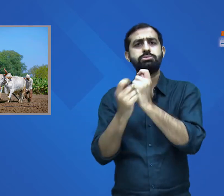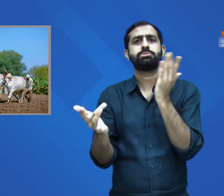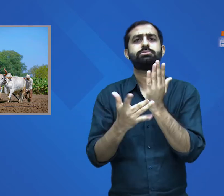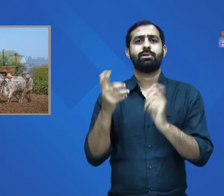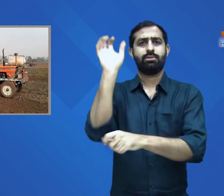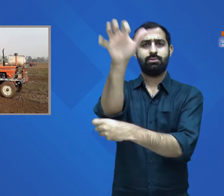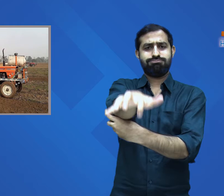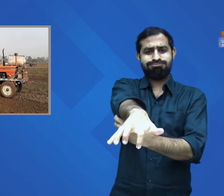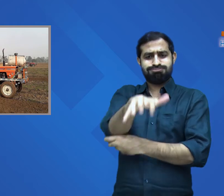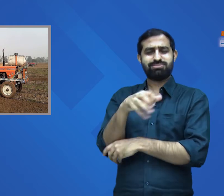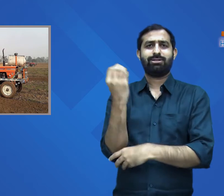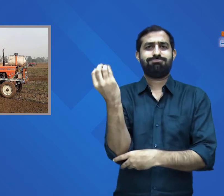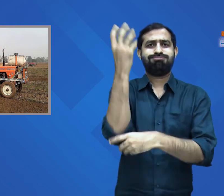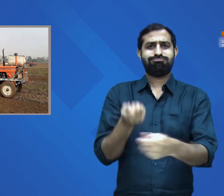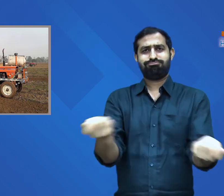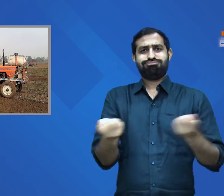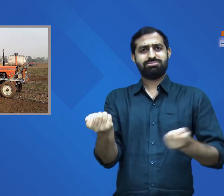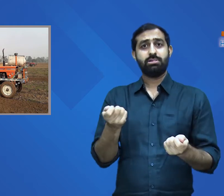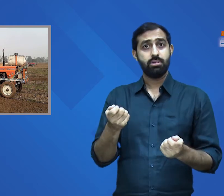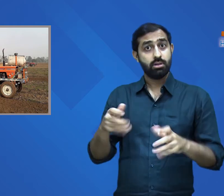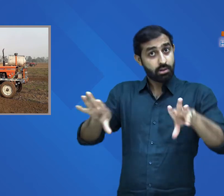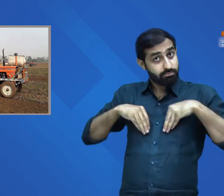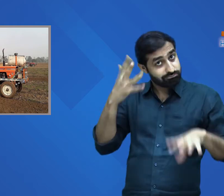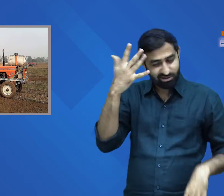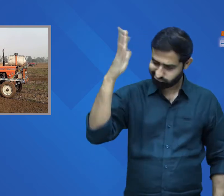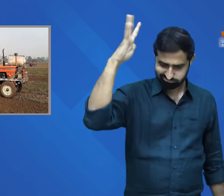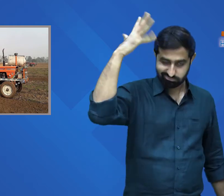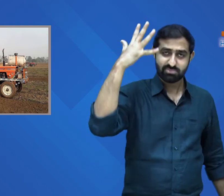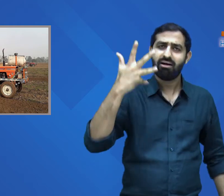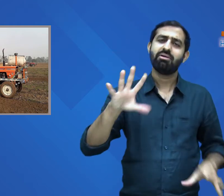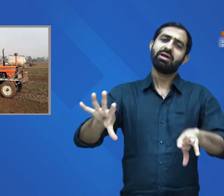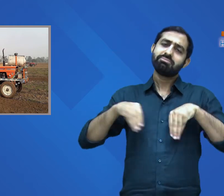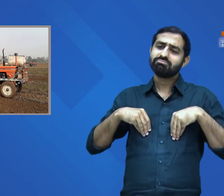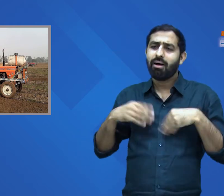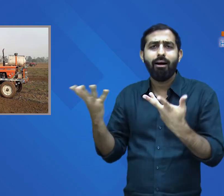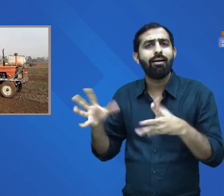Later with the invention of new agricultural equipment it was implemented in the farming.